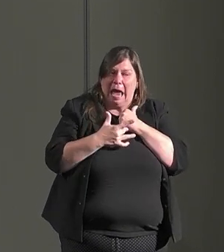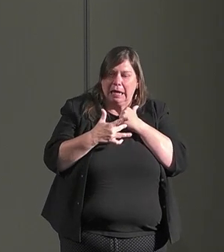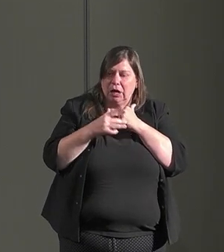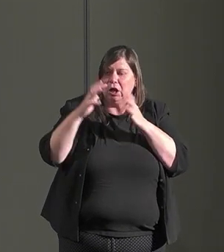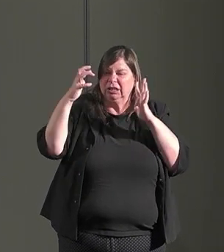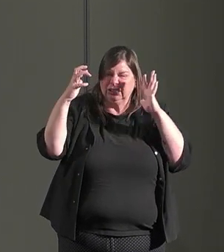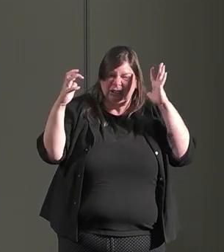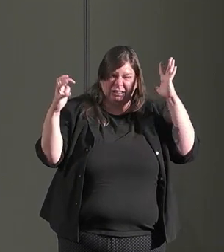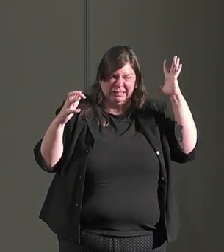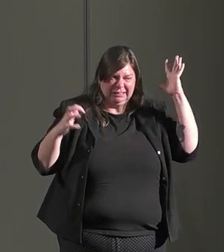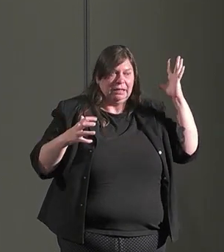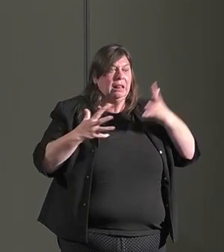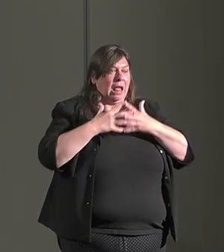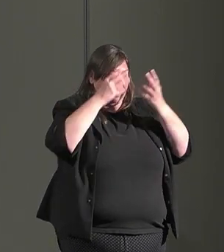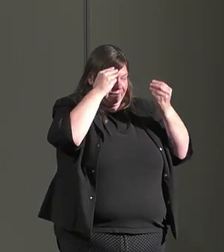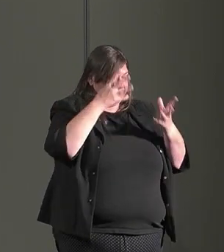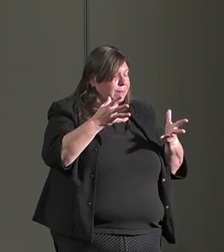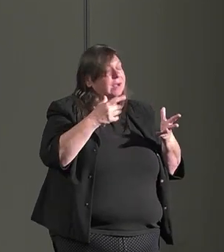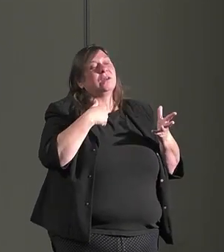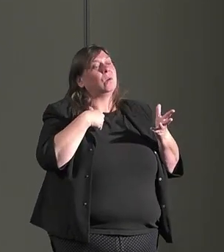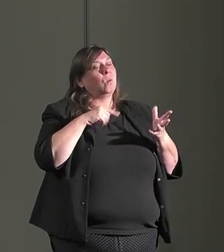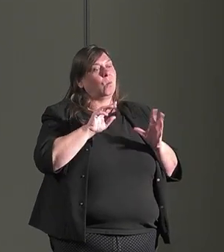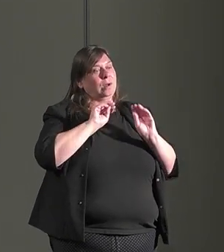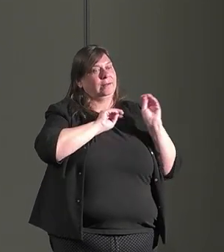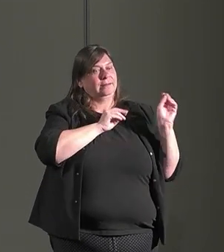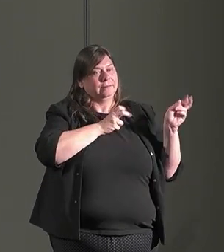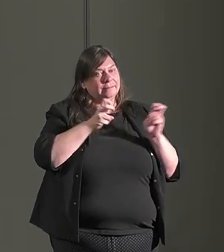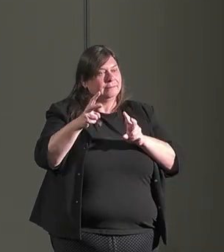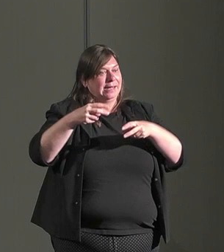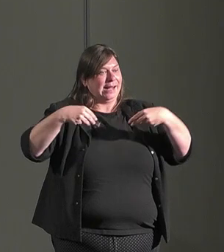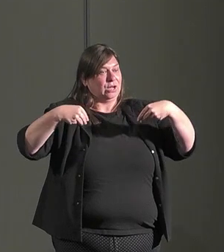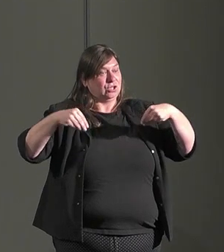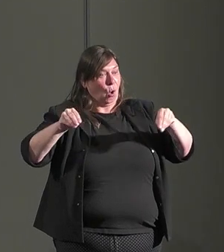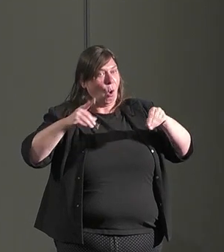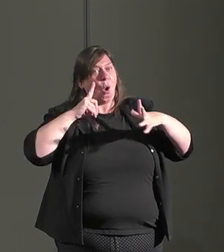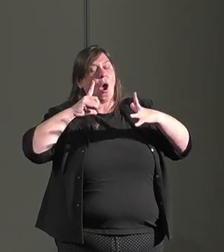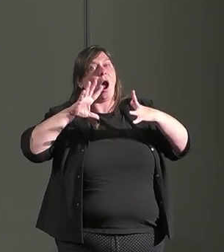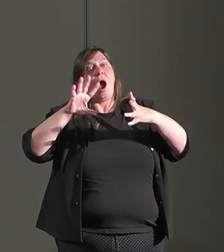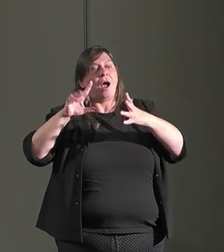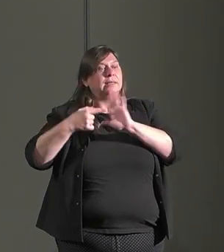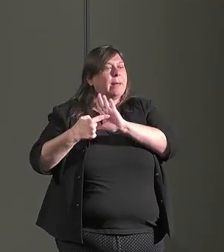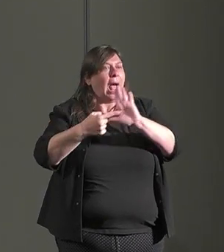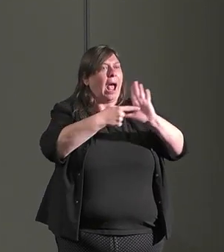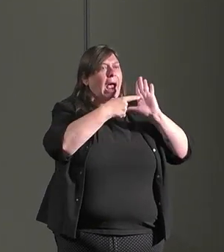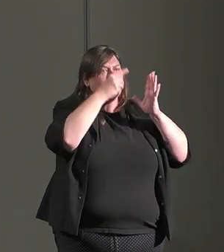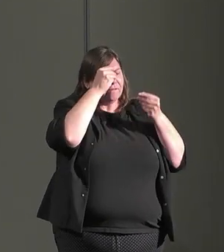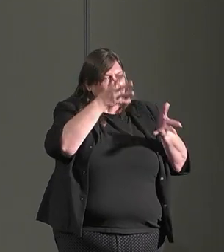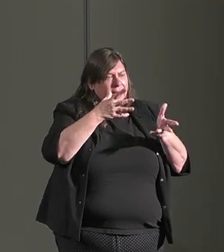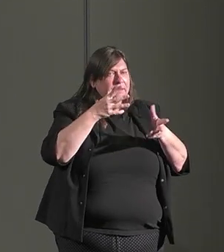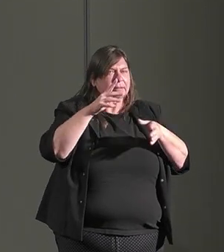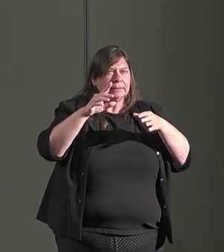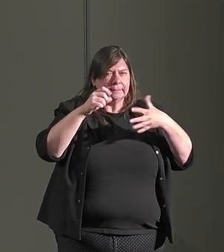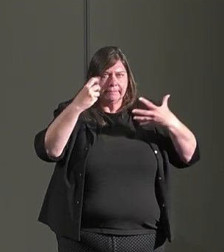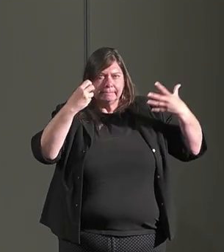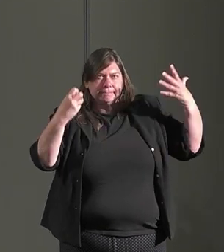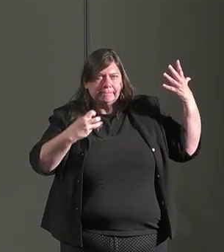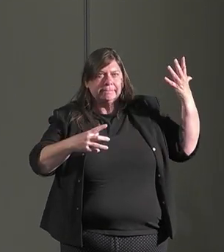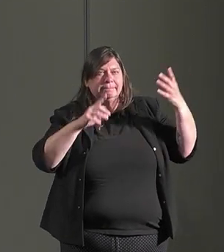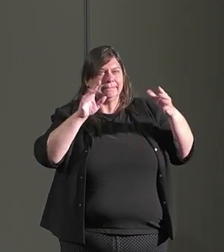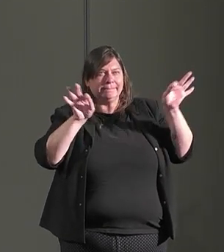of information and put it in the store and provide detail information we won a couple